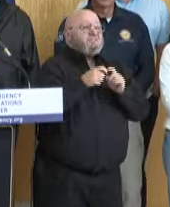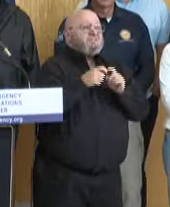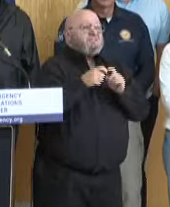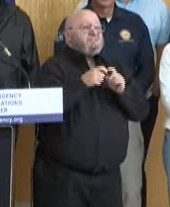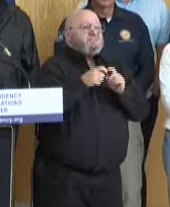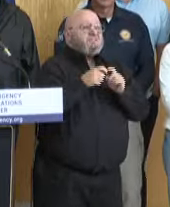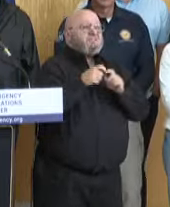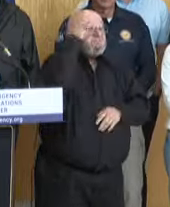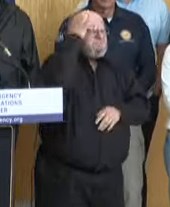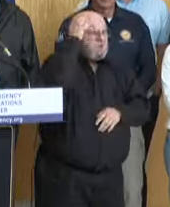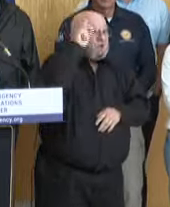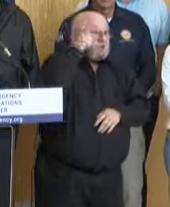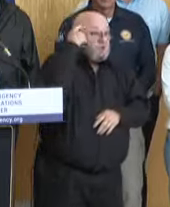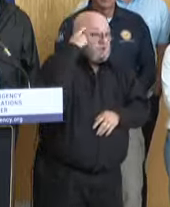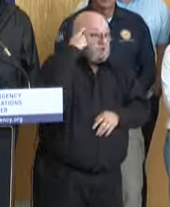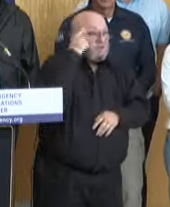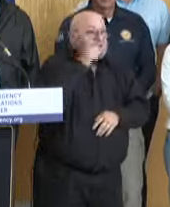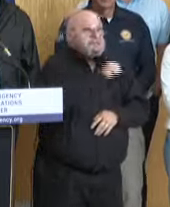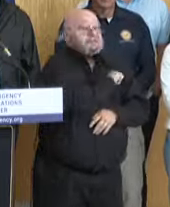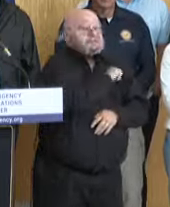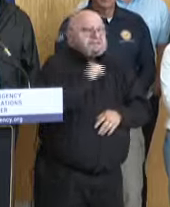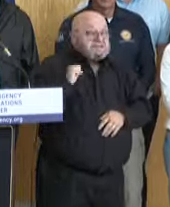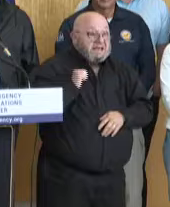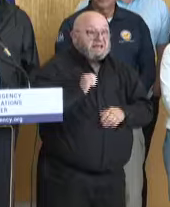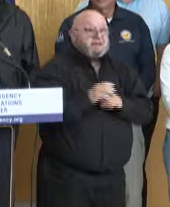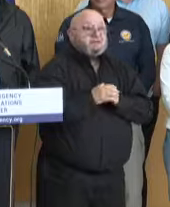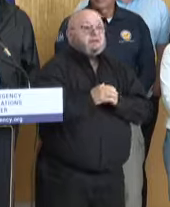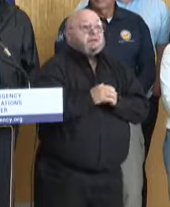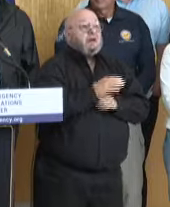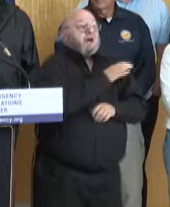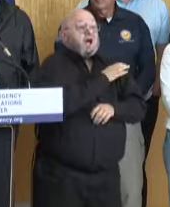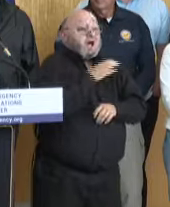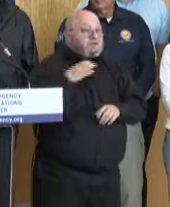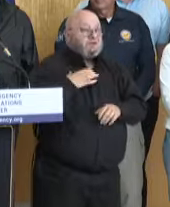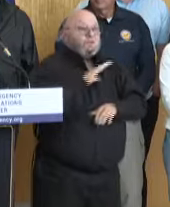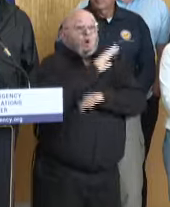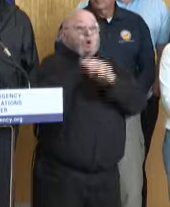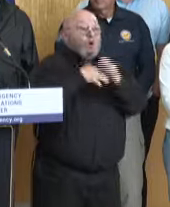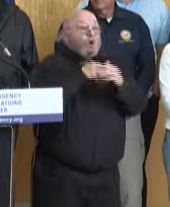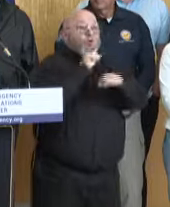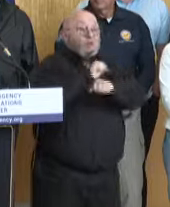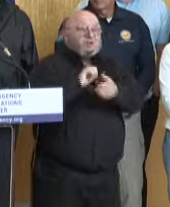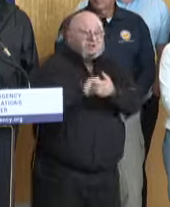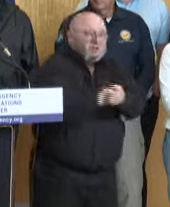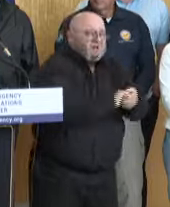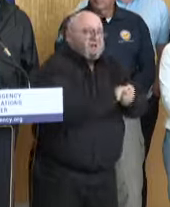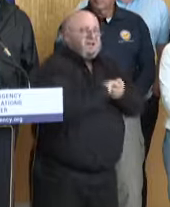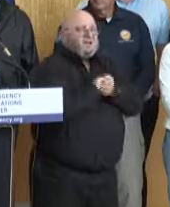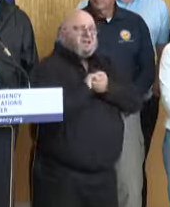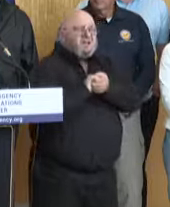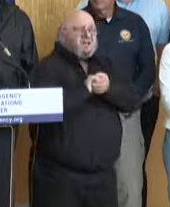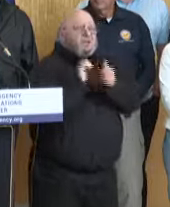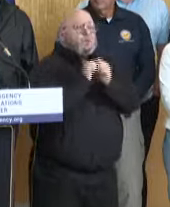ESTE ES MI MENSAJE ESTA TARDE. TENEMOS A MUCHOS RESCATISTAS,